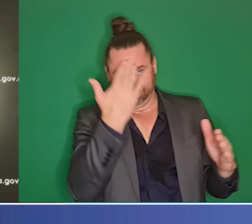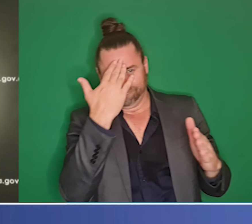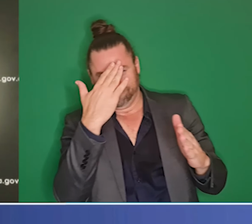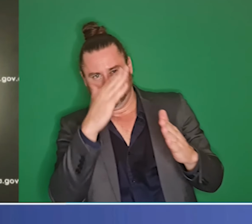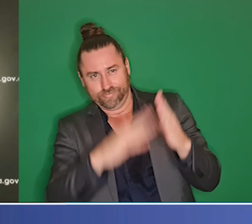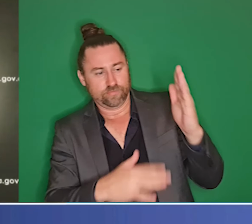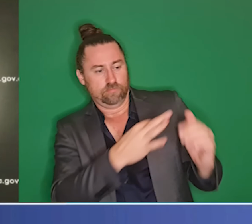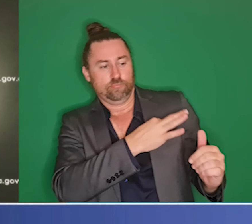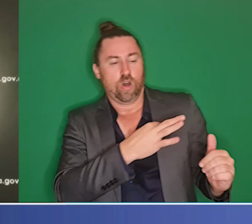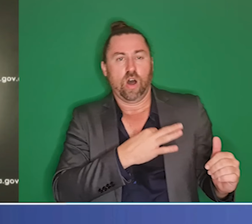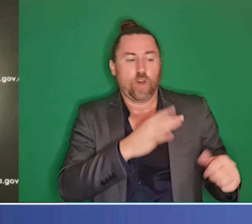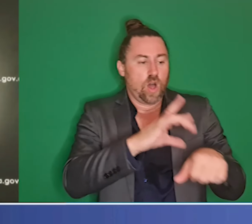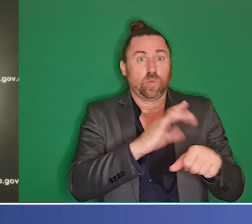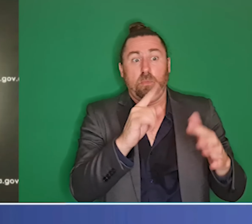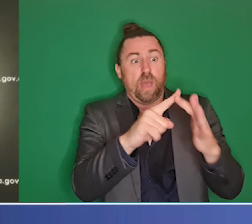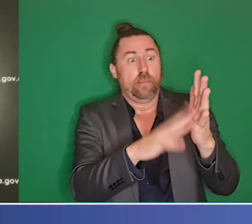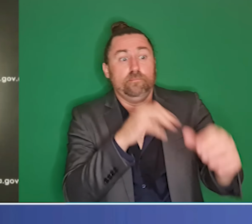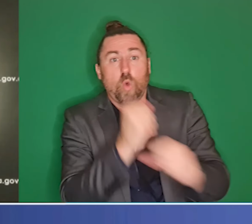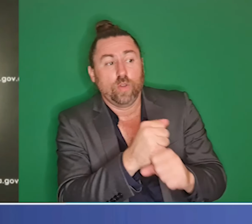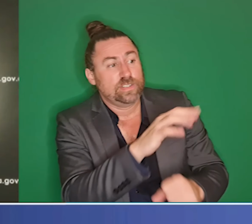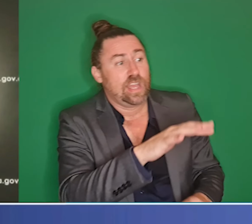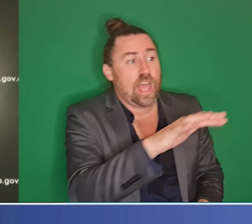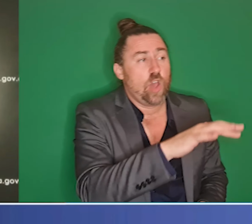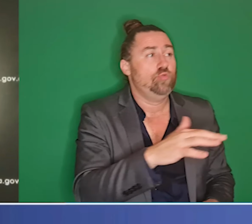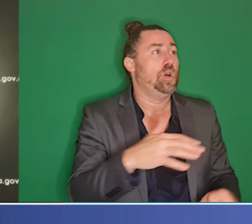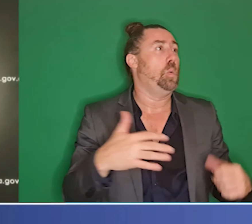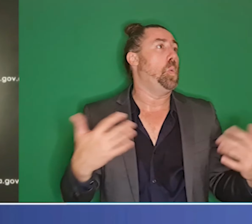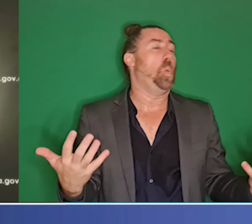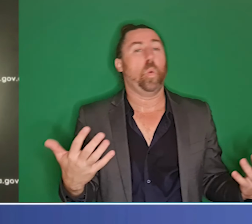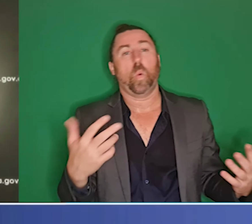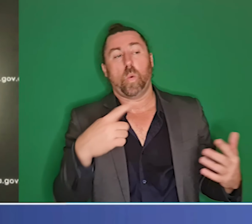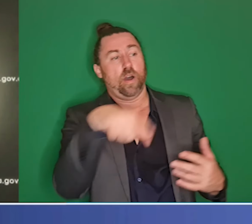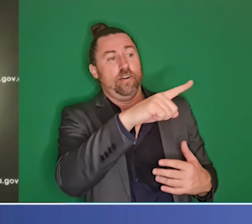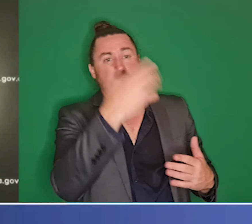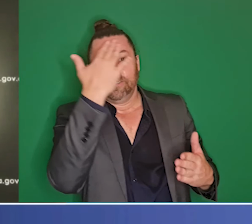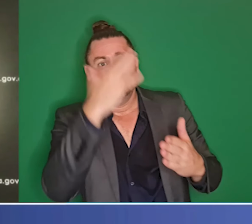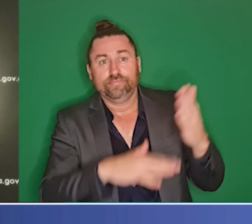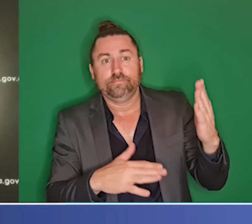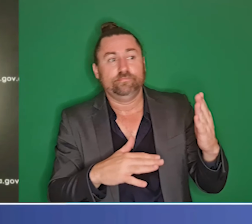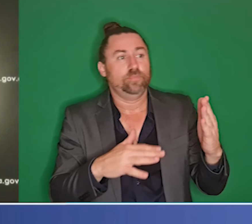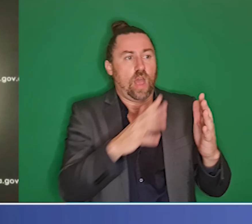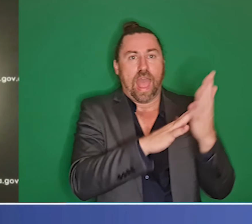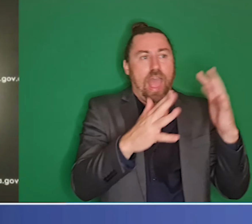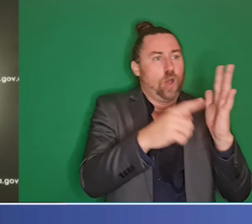whether it's the emergency ward, whether it's a frontline, triage role,